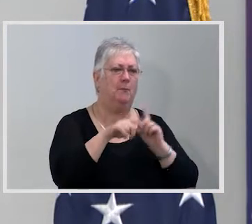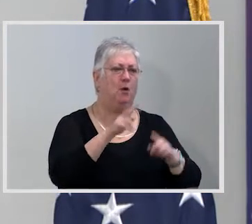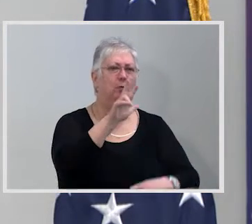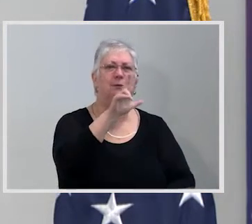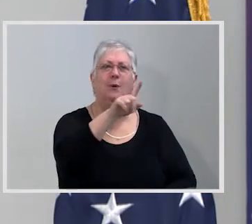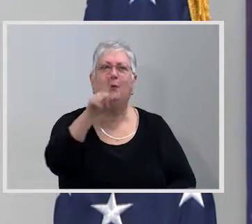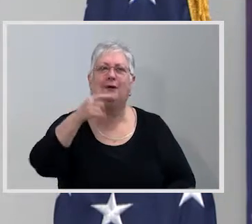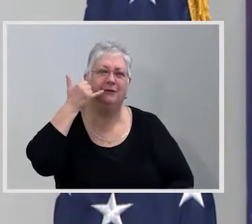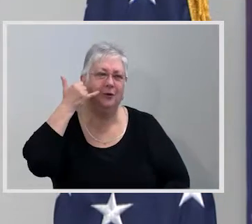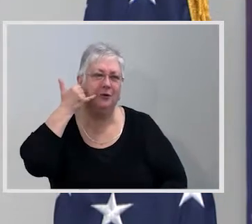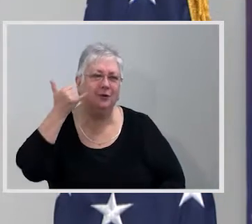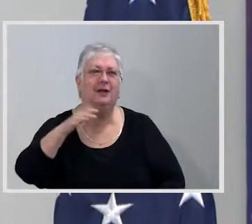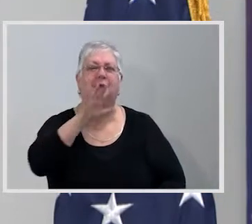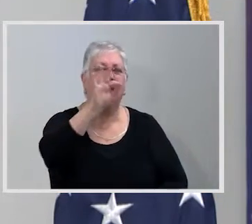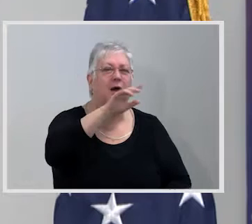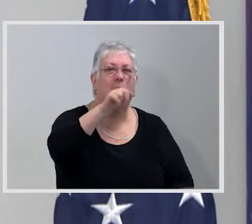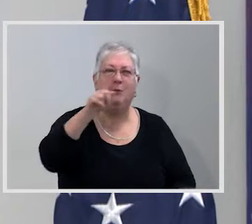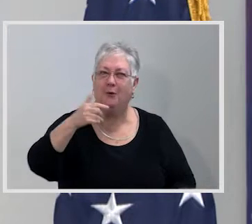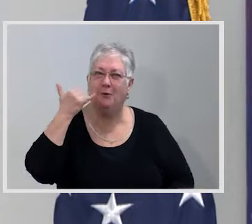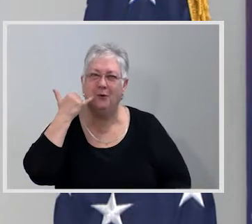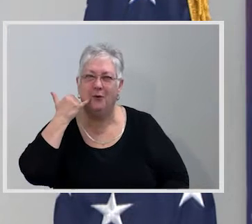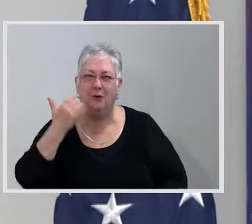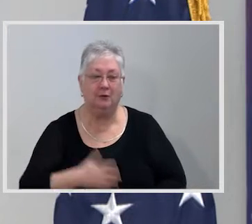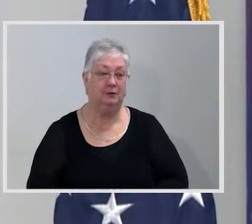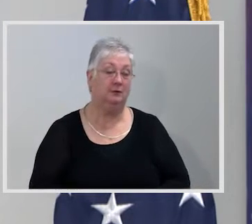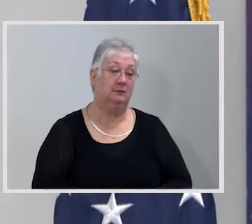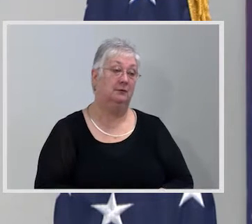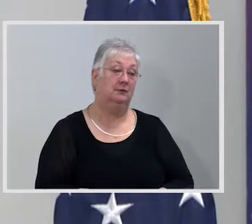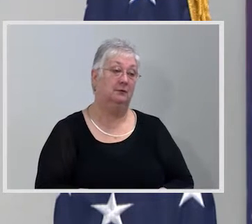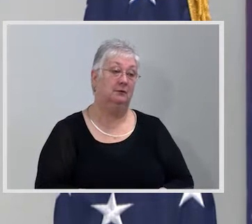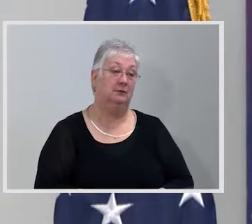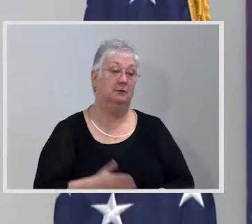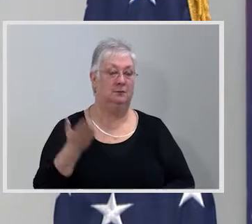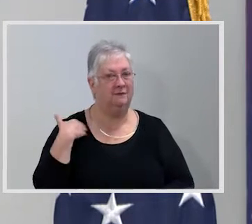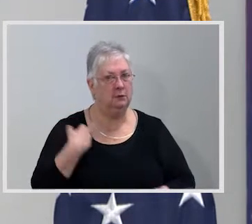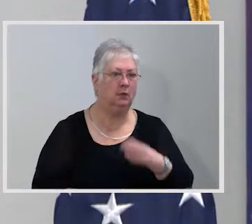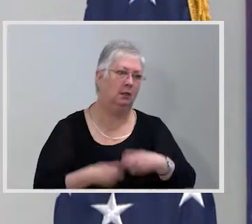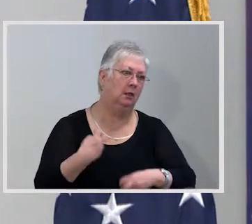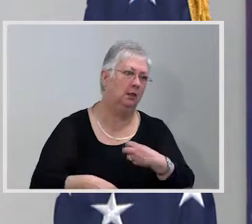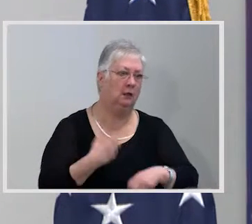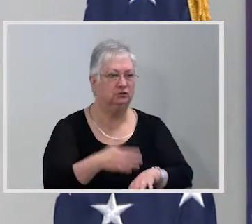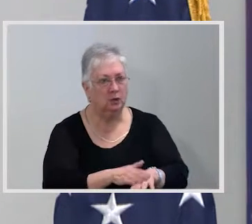ENOUGH FOR 311 CALLS. ABOUT A YEAR AGO, ONLY 40% OF